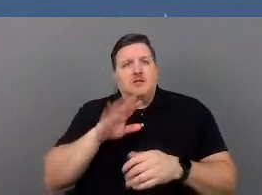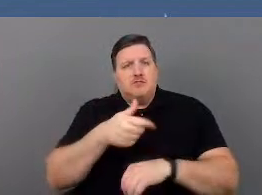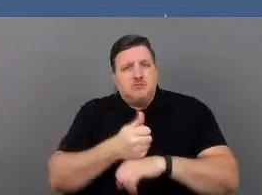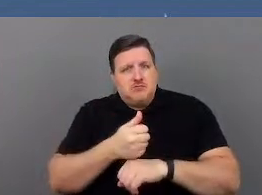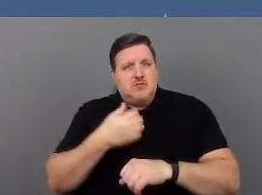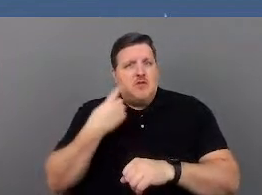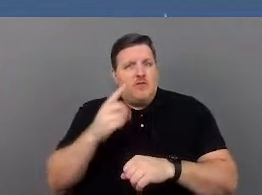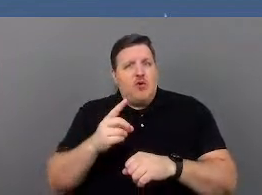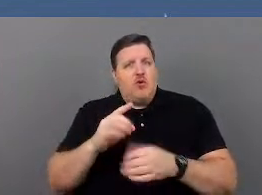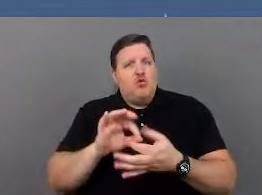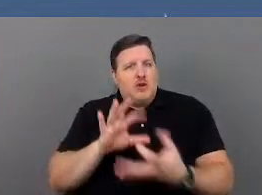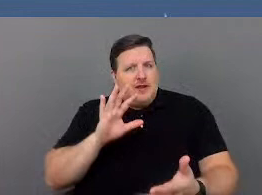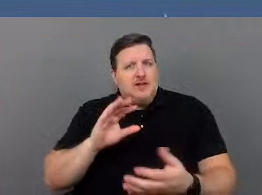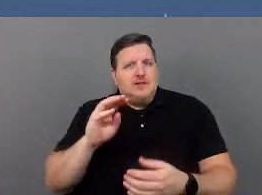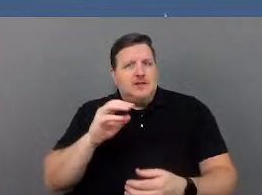I ALSO COME INTO MY WARD AS THE OLDEST CHILD OF SOUGS